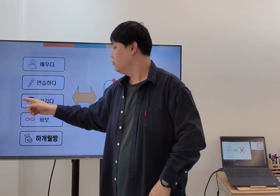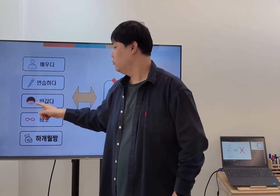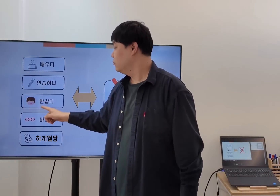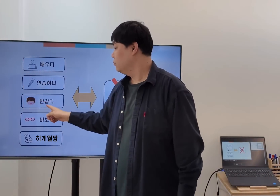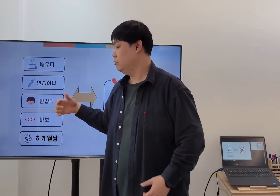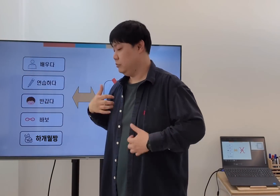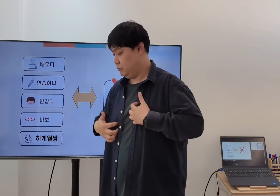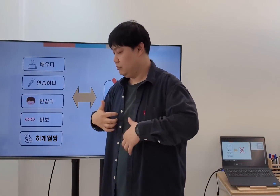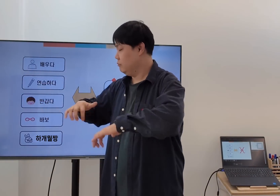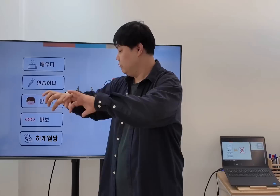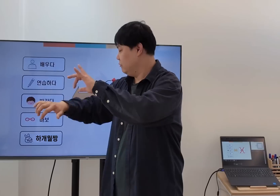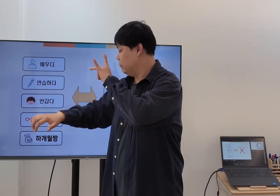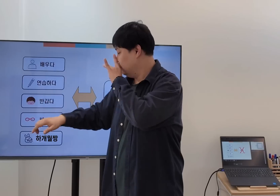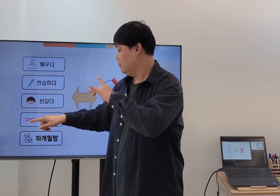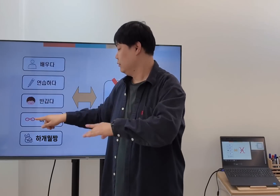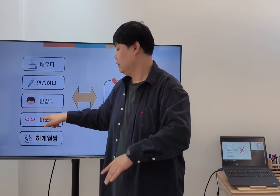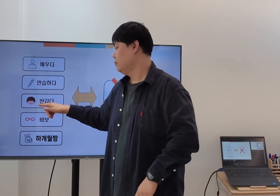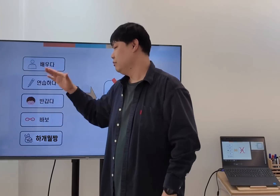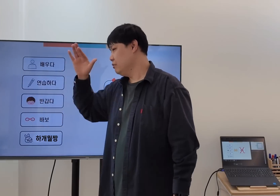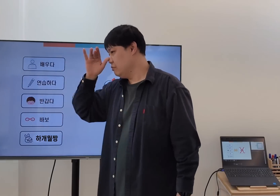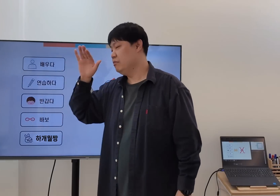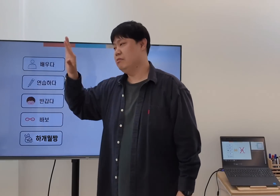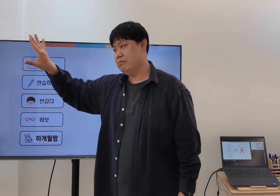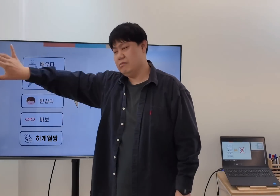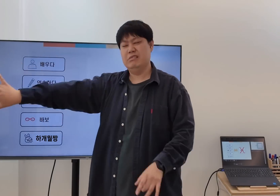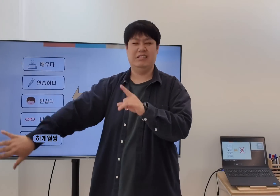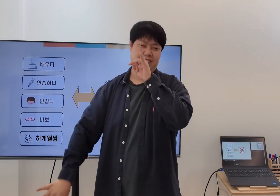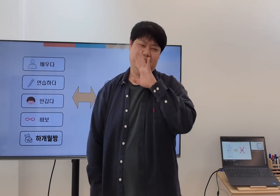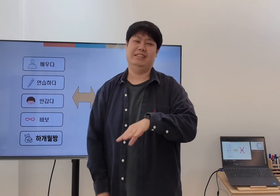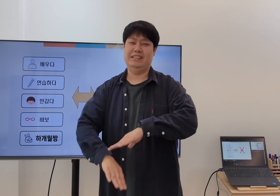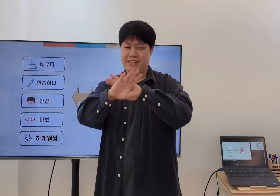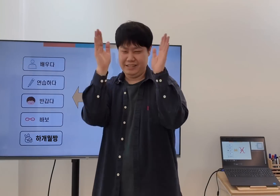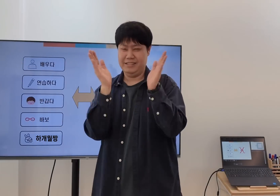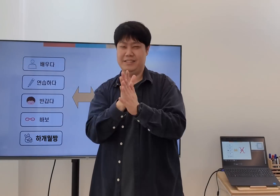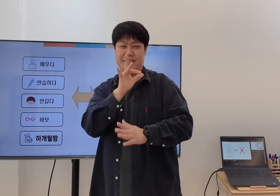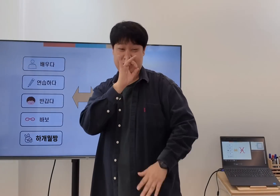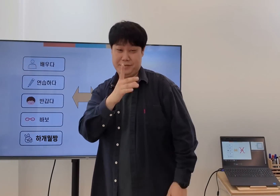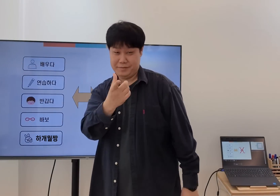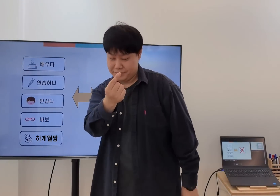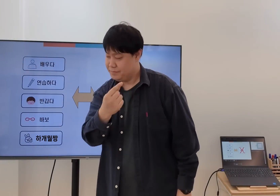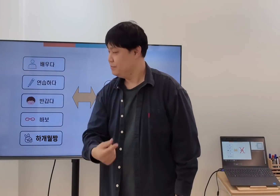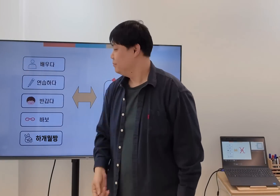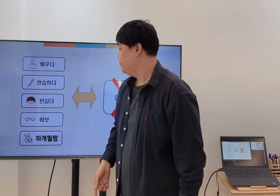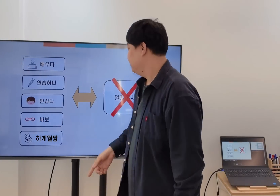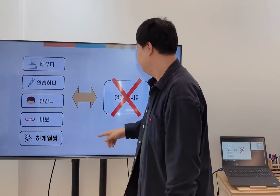Nice to meet you, not on the other side. Fool, it's not the other way around. Everything doesn't work.